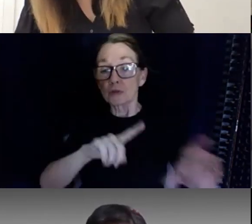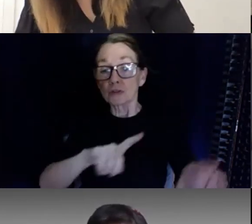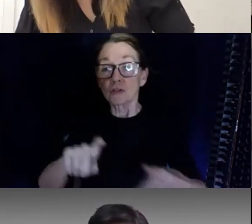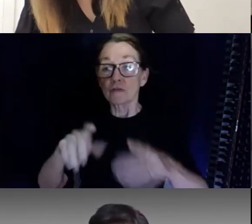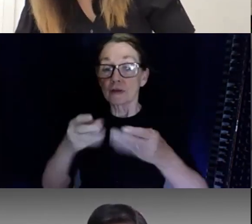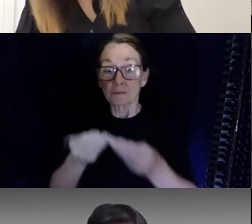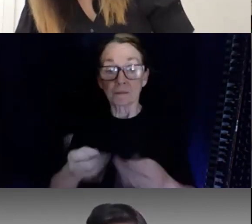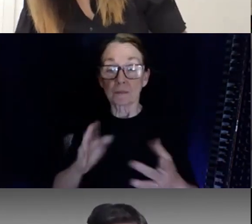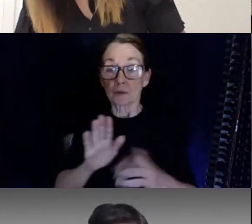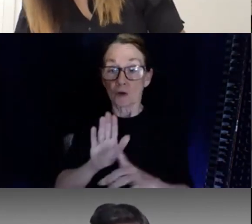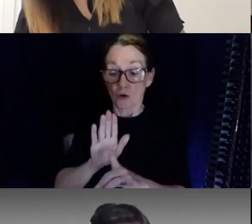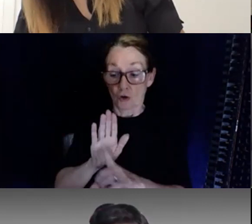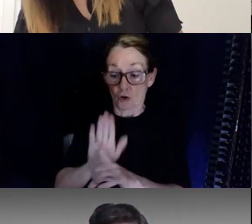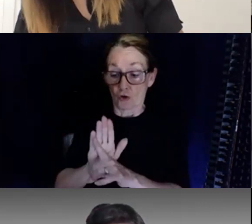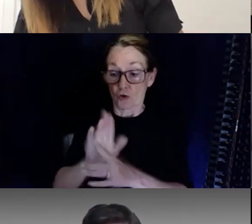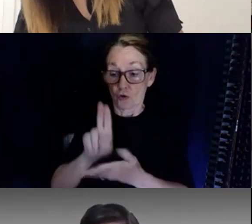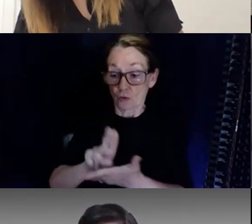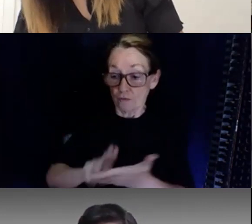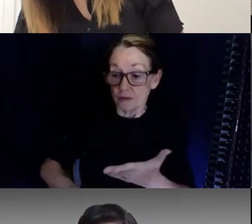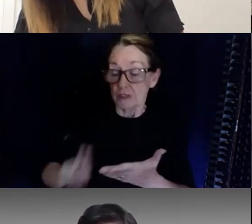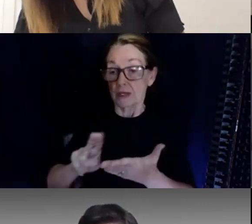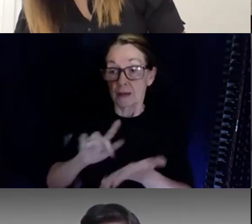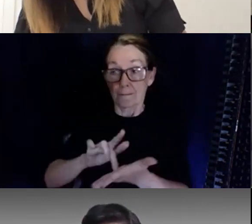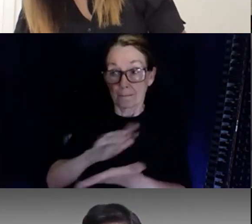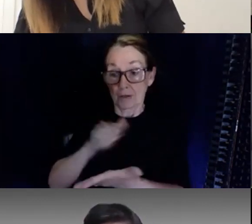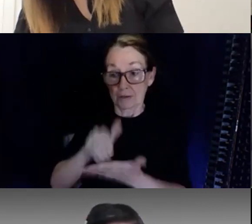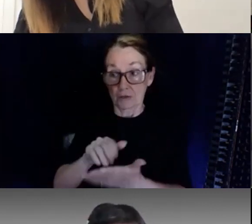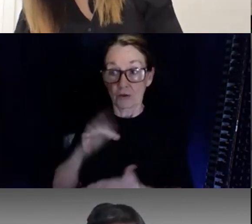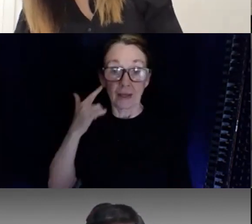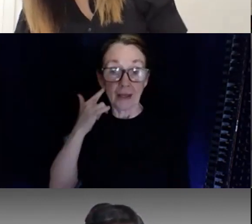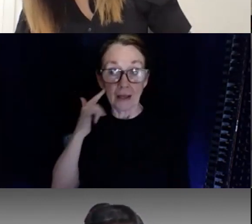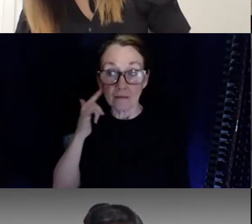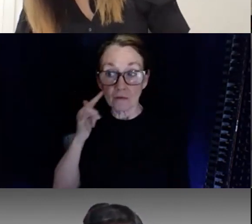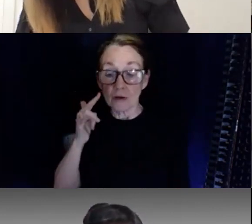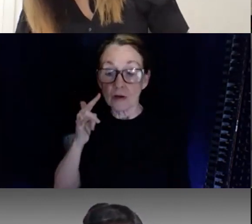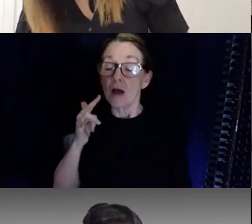THIS WAS DEVELOPED IN 2007.